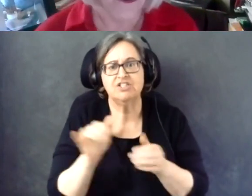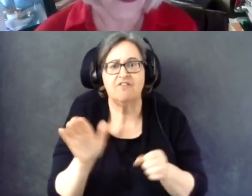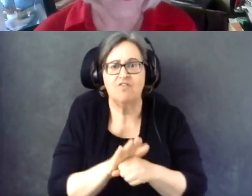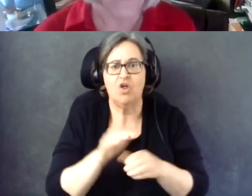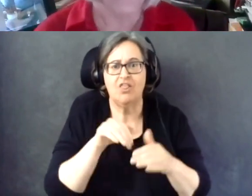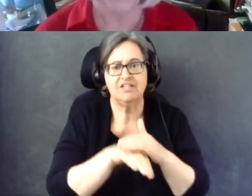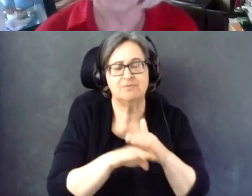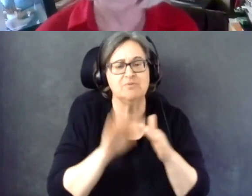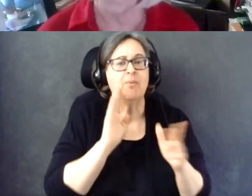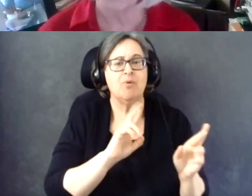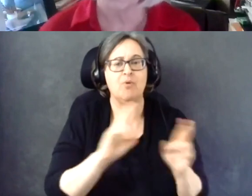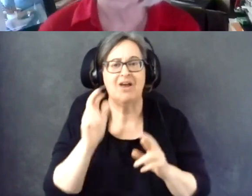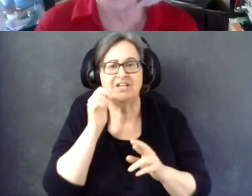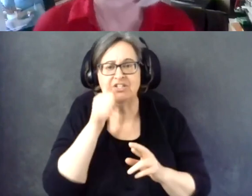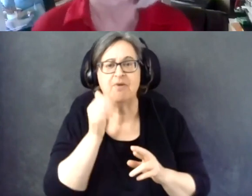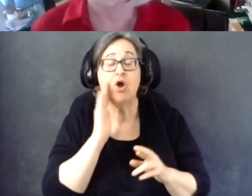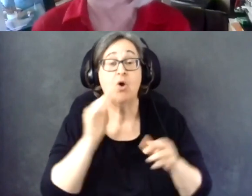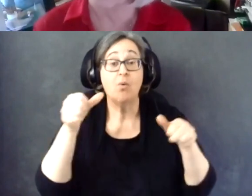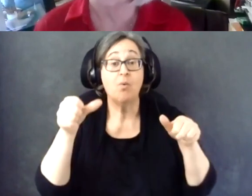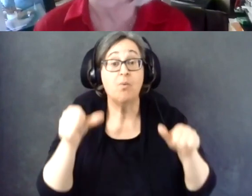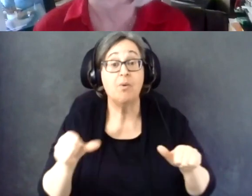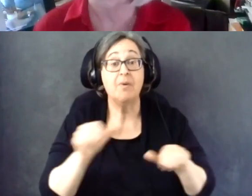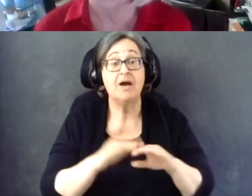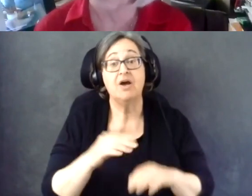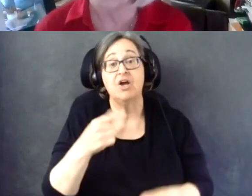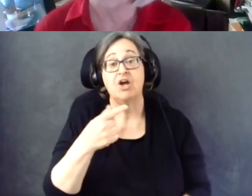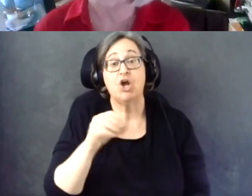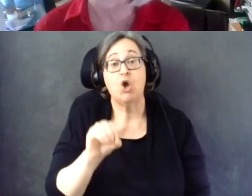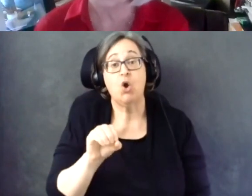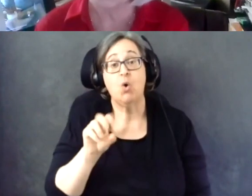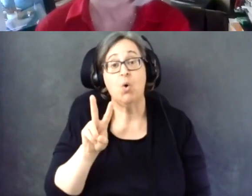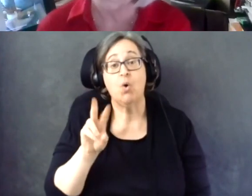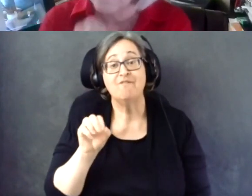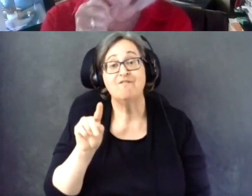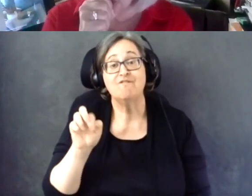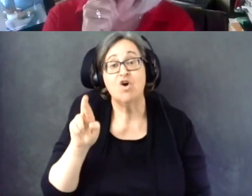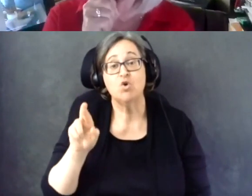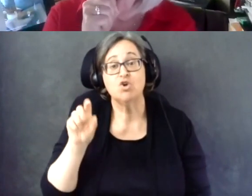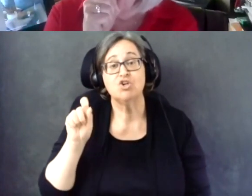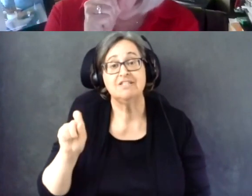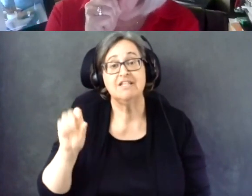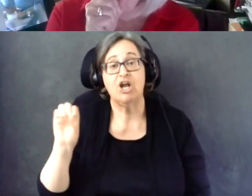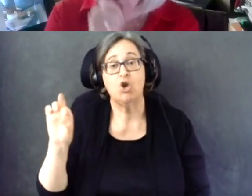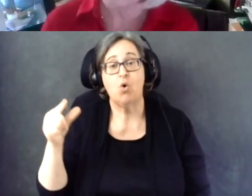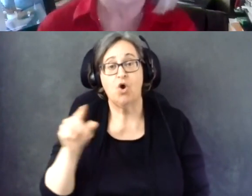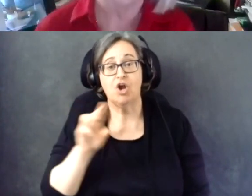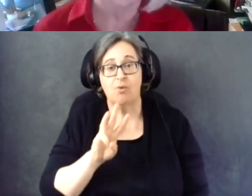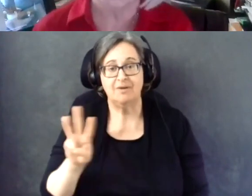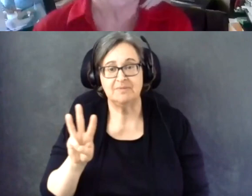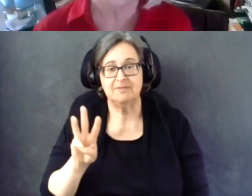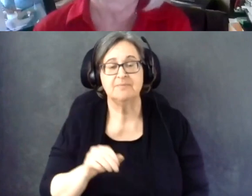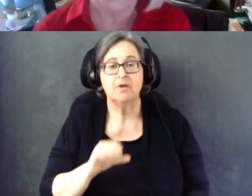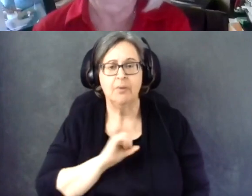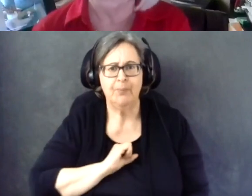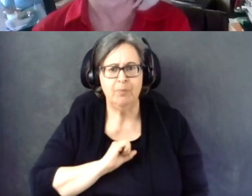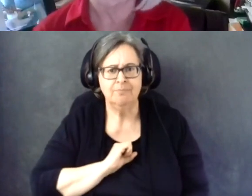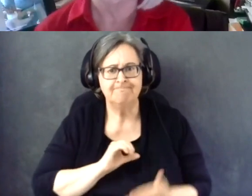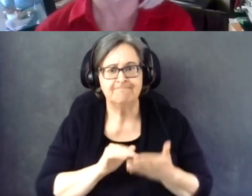And it will be posted on the GoVoter.org website by Friday.